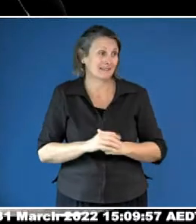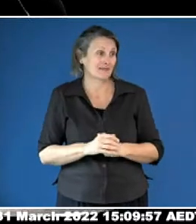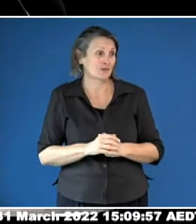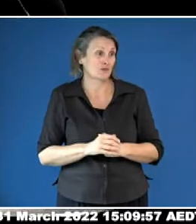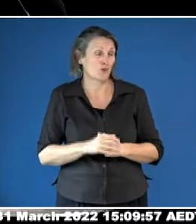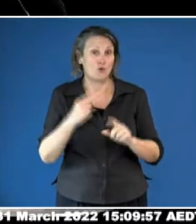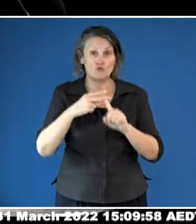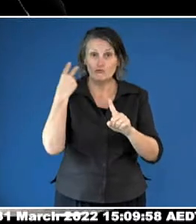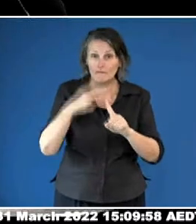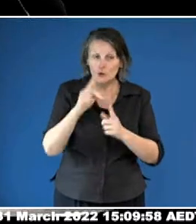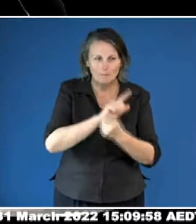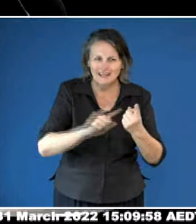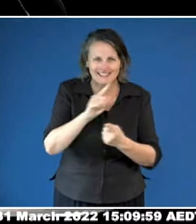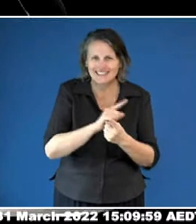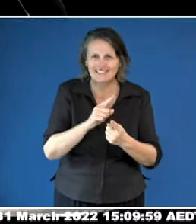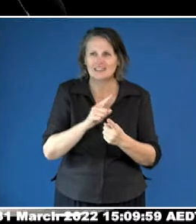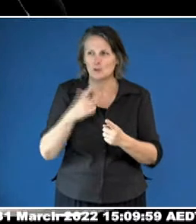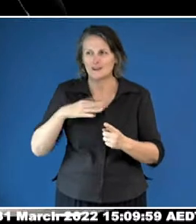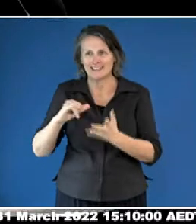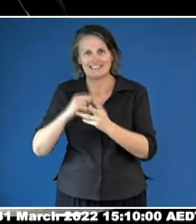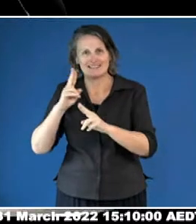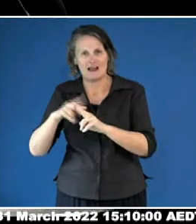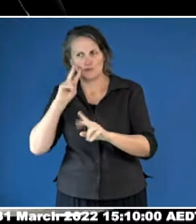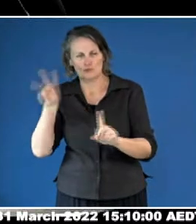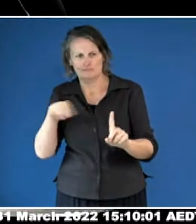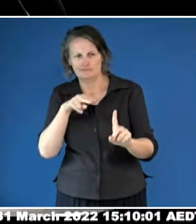So at any stage in that NDIS process.